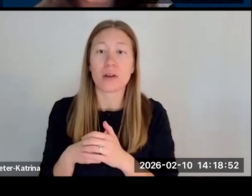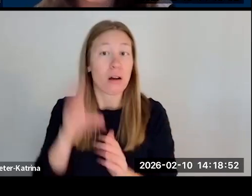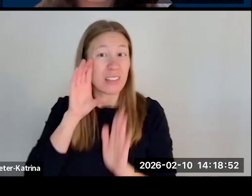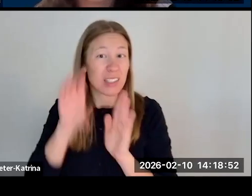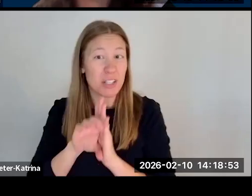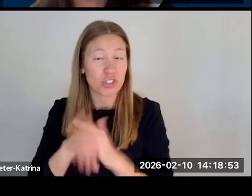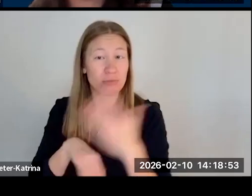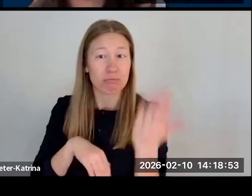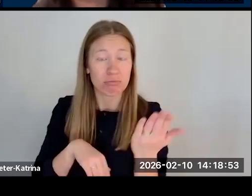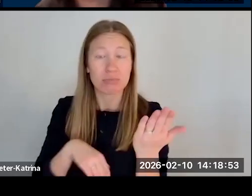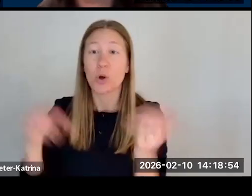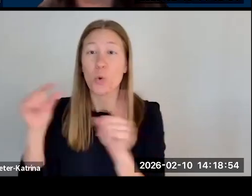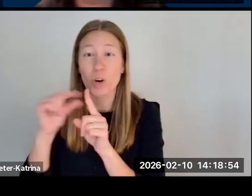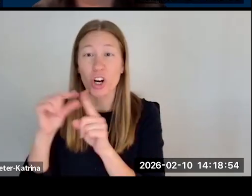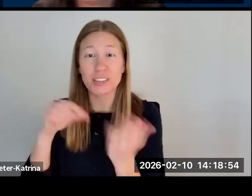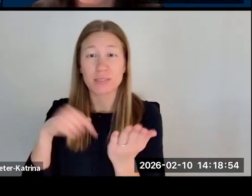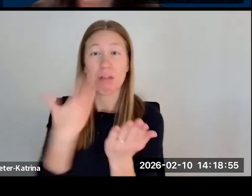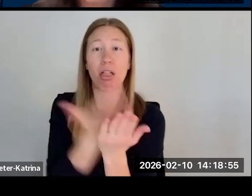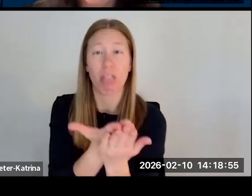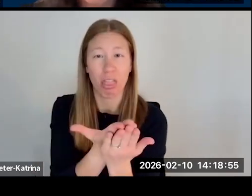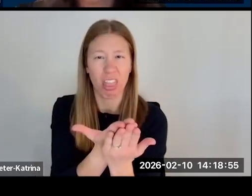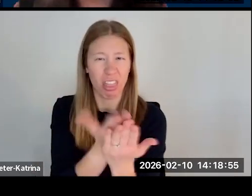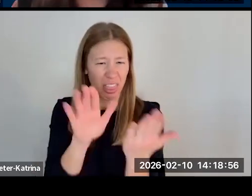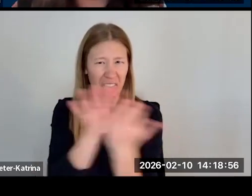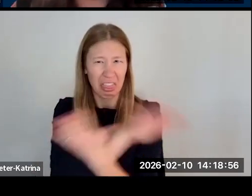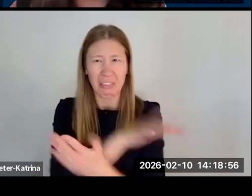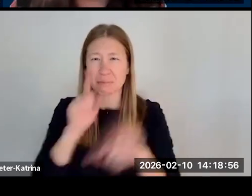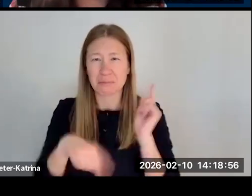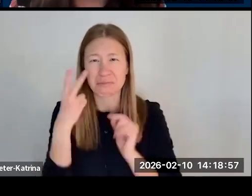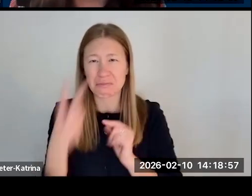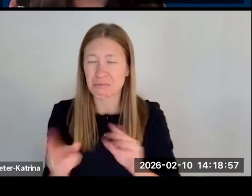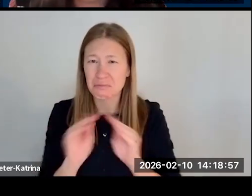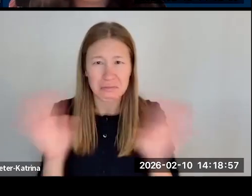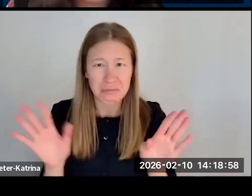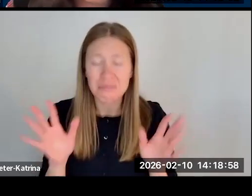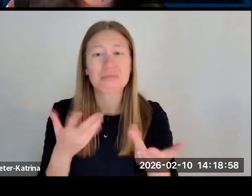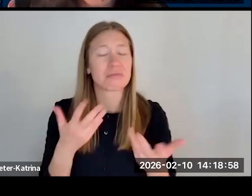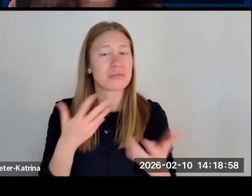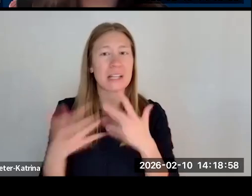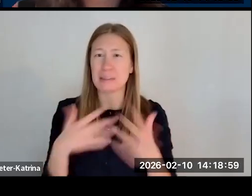It makes it quite difficult to read the text regardless of which color you choose.